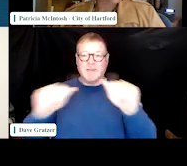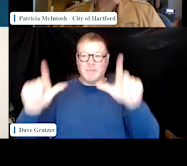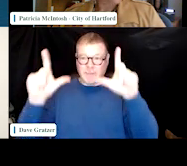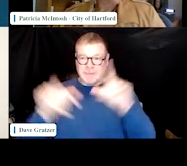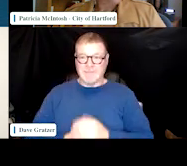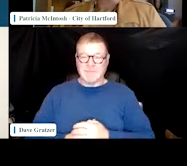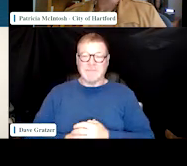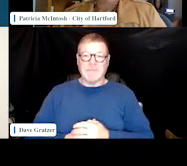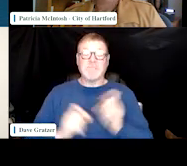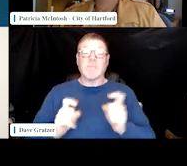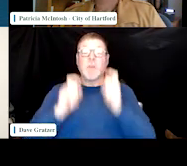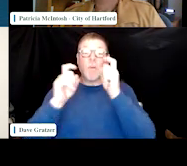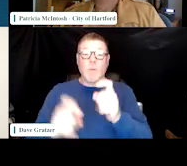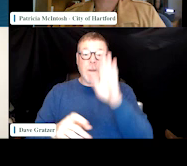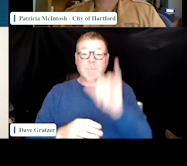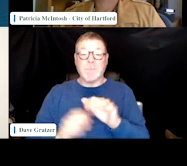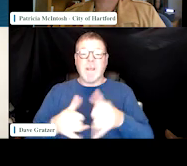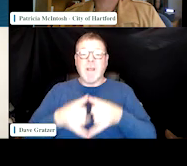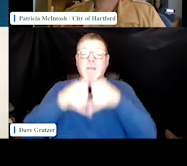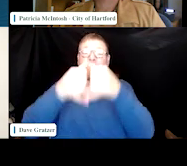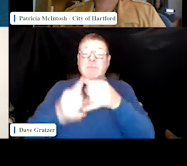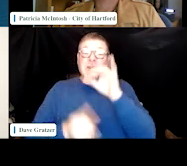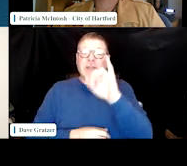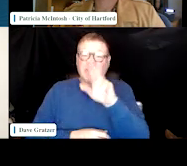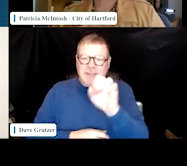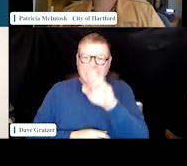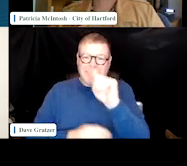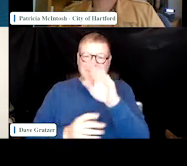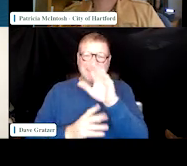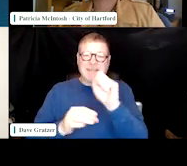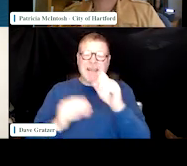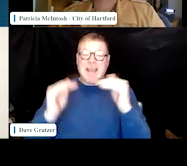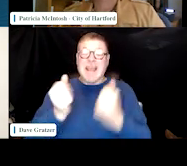awarded by the Bureau of Justice Assistance. The Bureau of Justice Assistance is a component